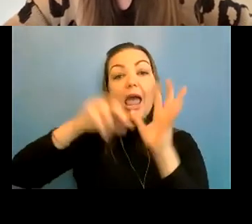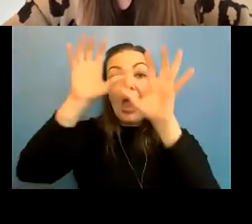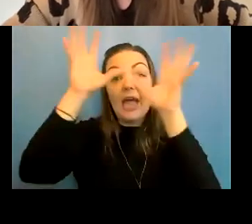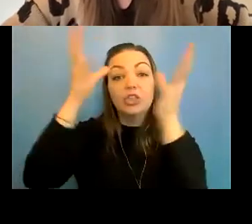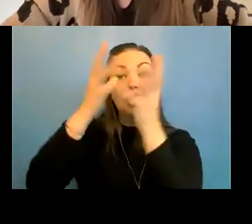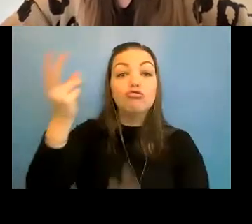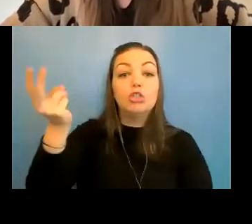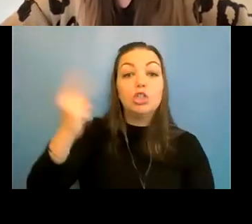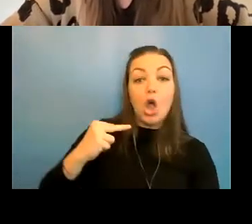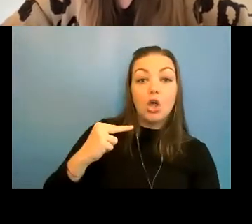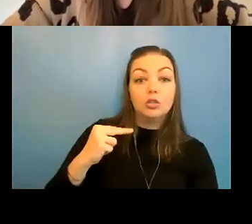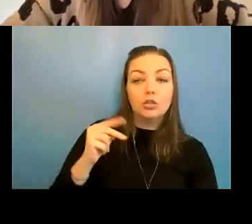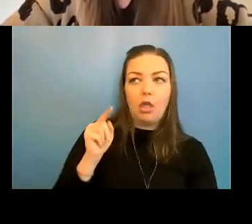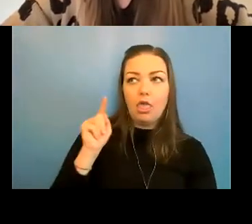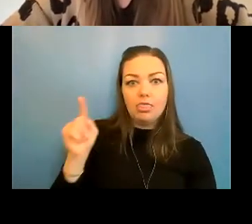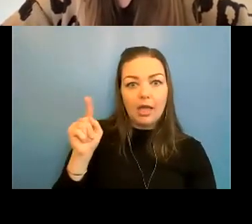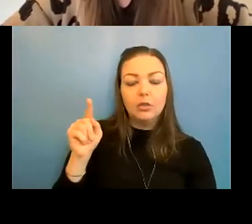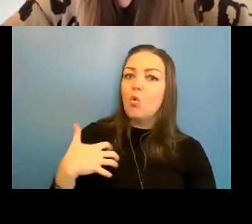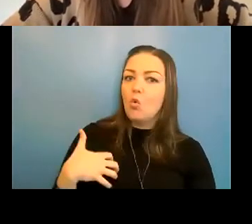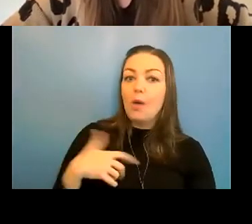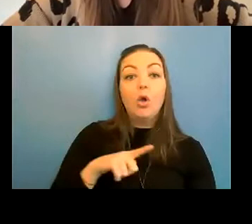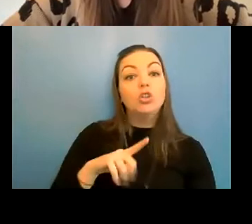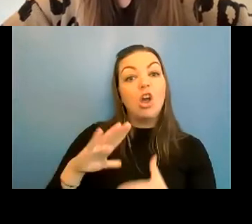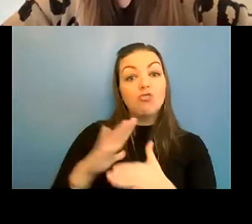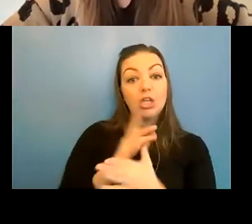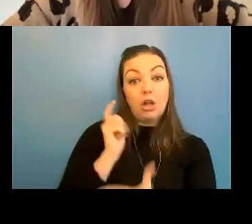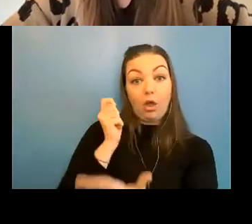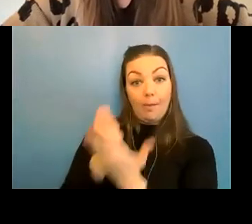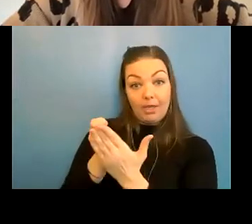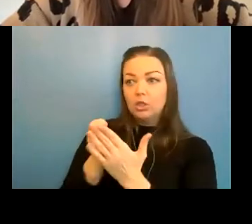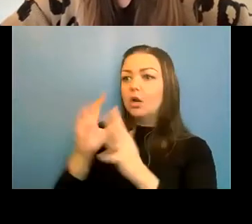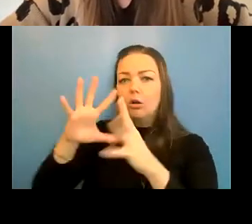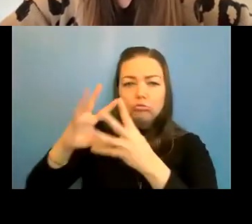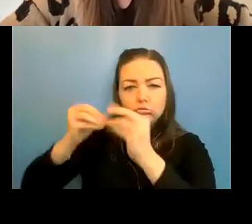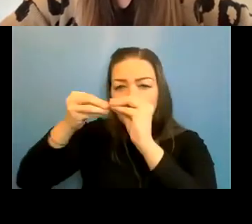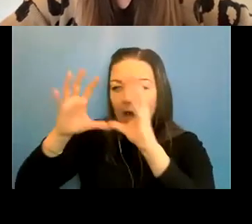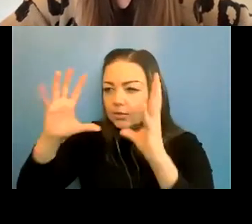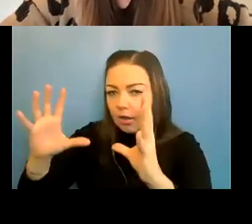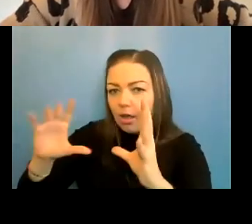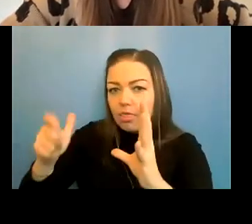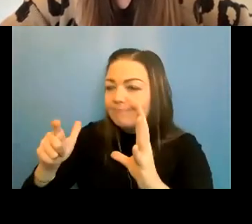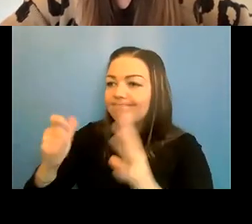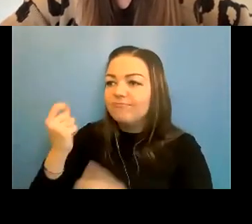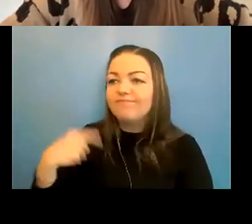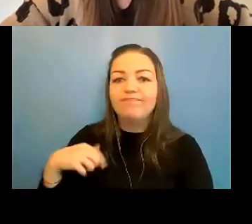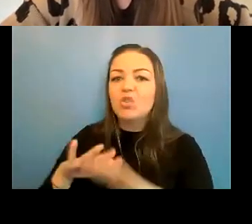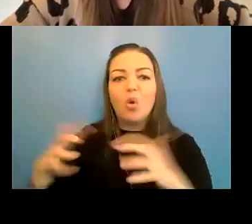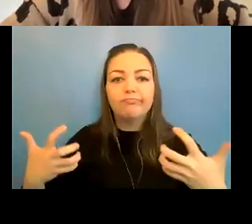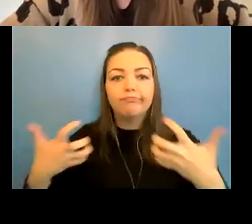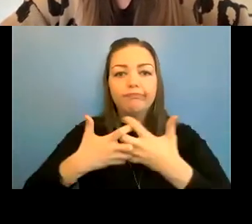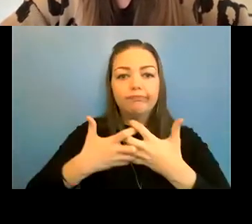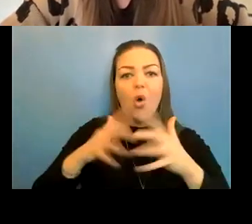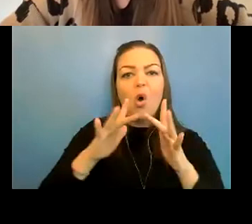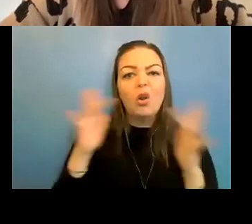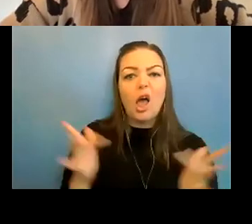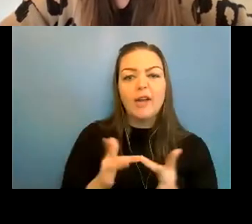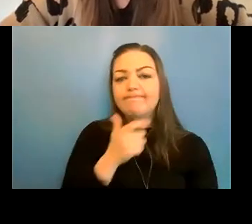Sonny Nwachukwu who is doing a piece at the weekend Auld Saturn Returns, and he is a really exciting artist. The work he is putting out there for this Festival is totally different